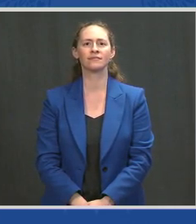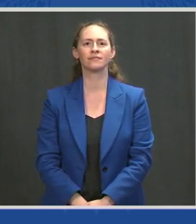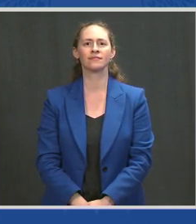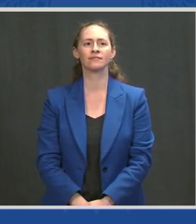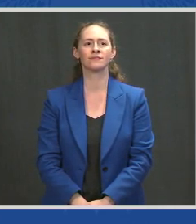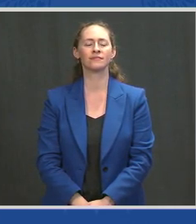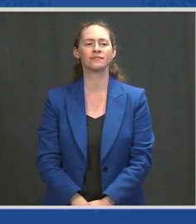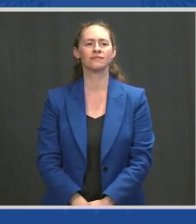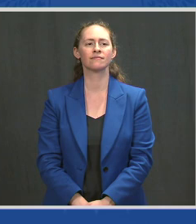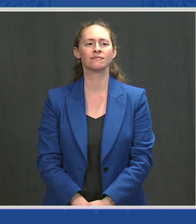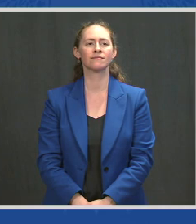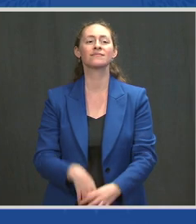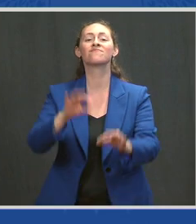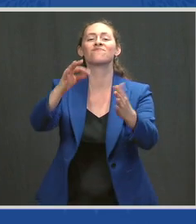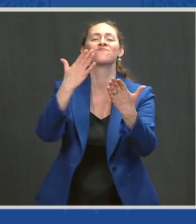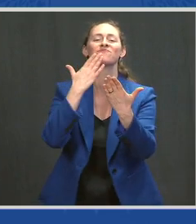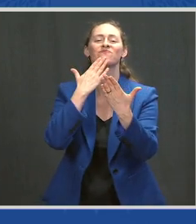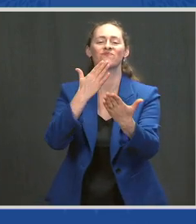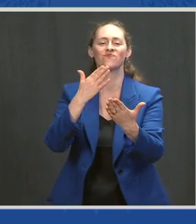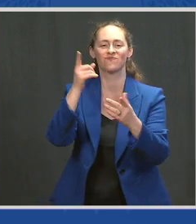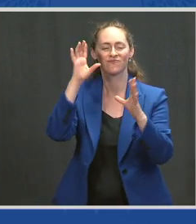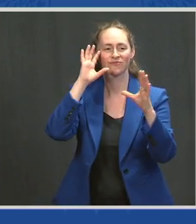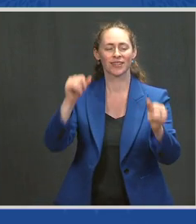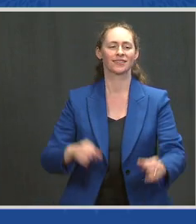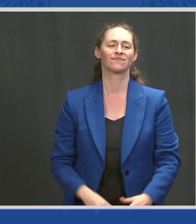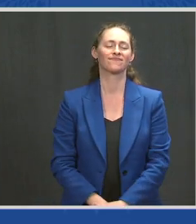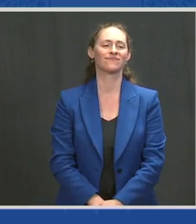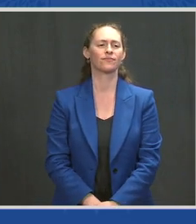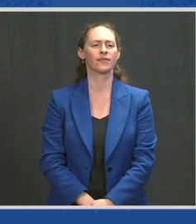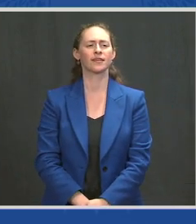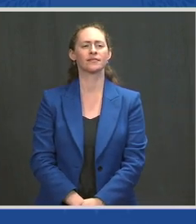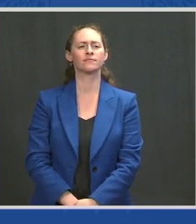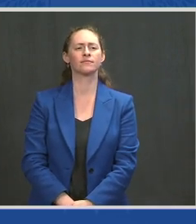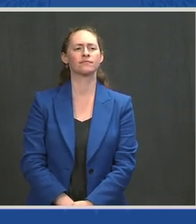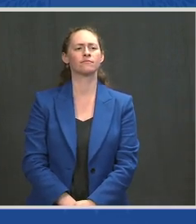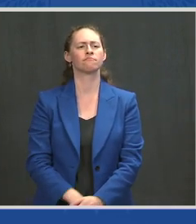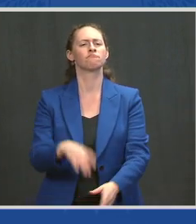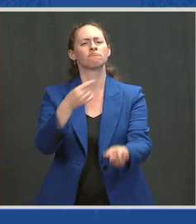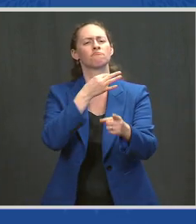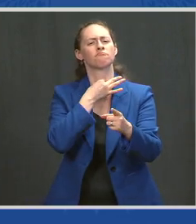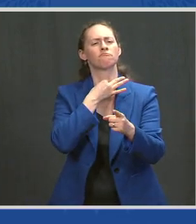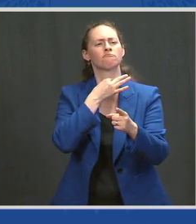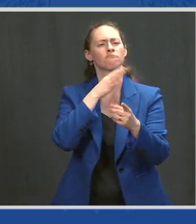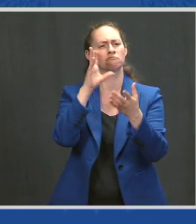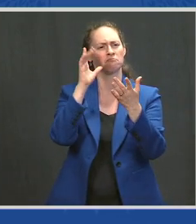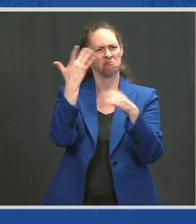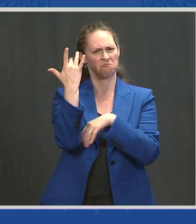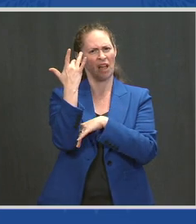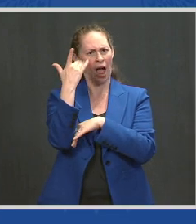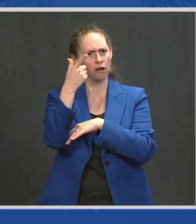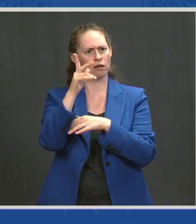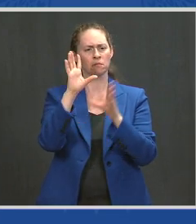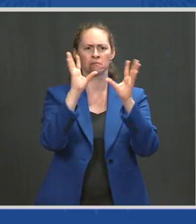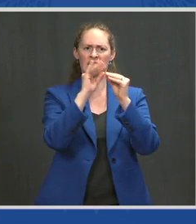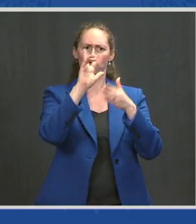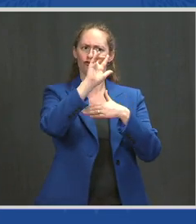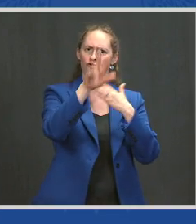The Press: Thank you, Mr. President. Is there a particular reason why the summit lasted only about three hours? We know you had maybe allotted four to five hours.